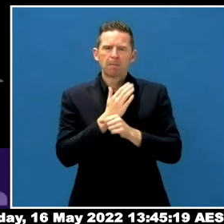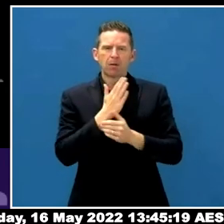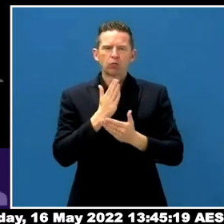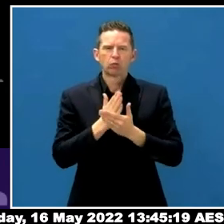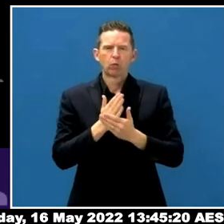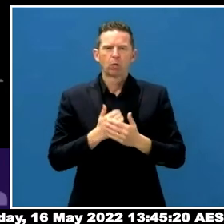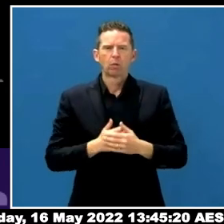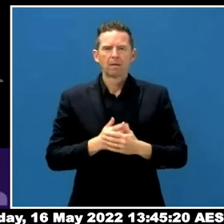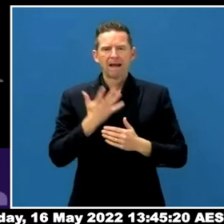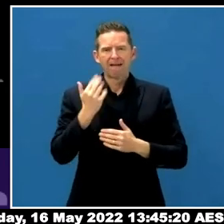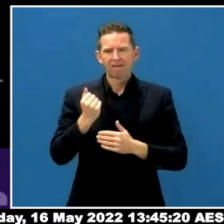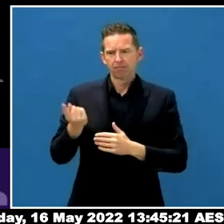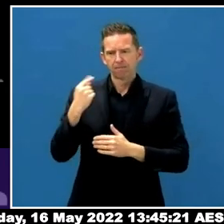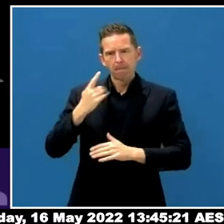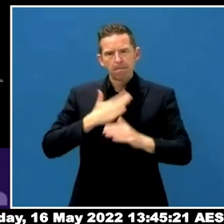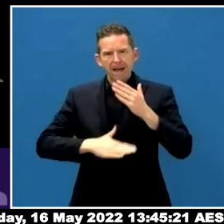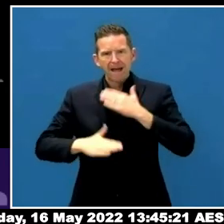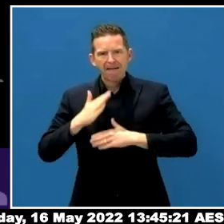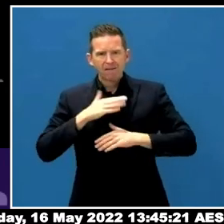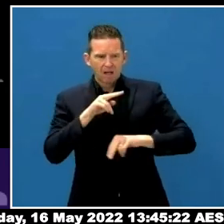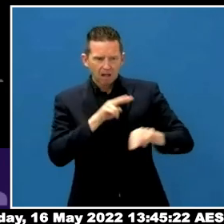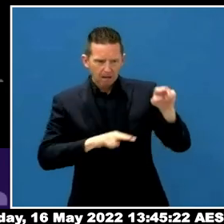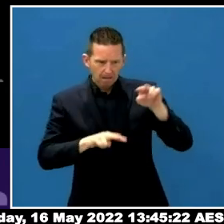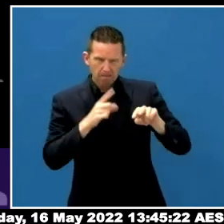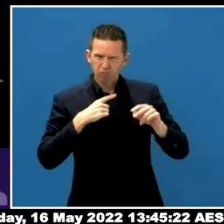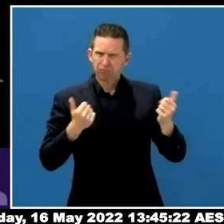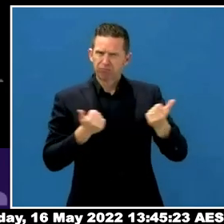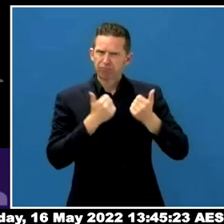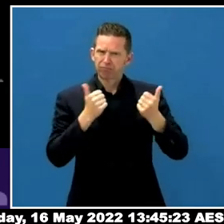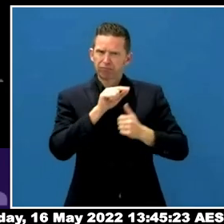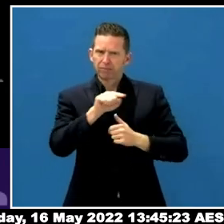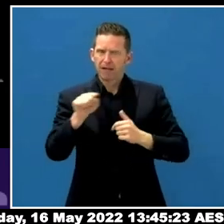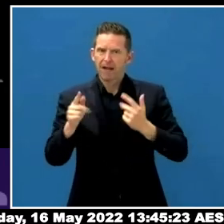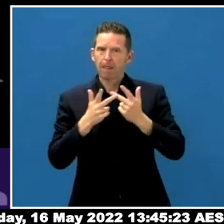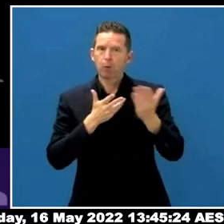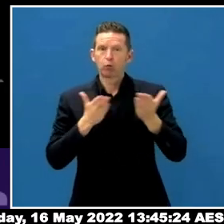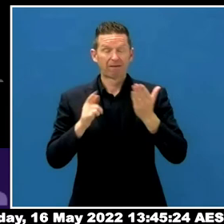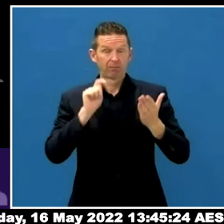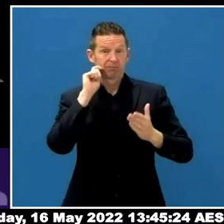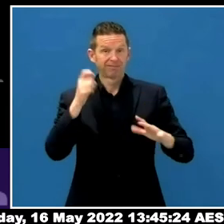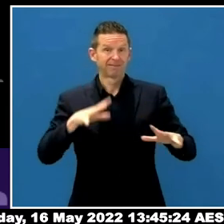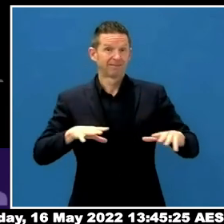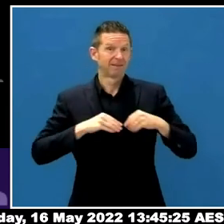of the other services wouldn't take him on board without behaviour plan put in place.